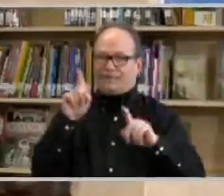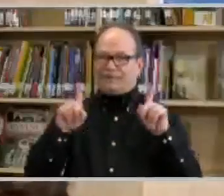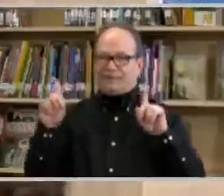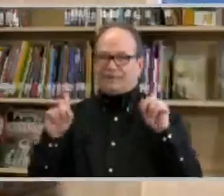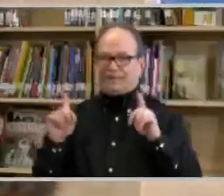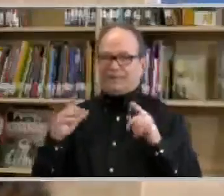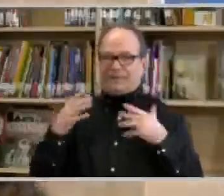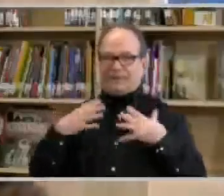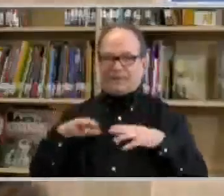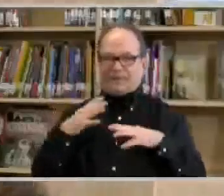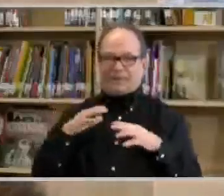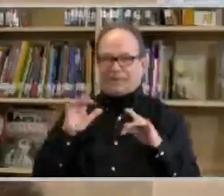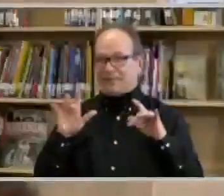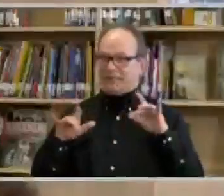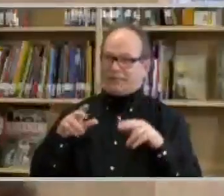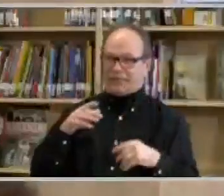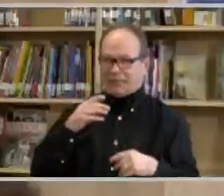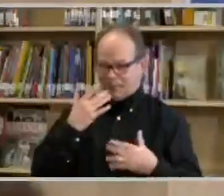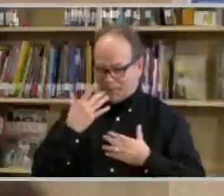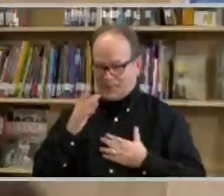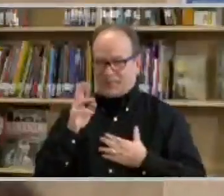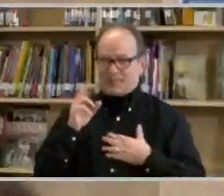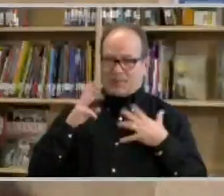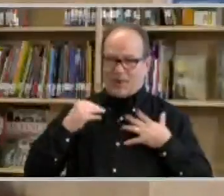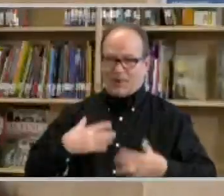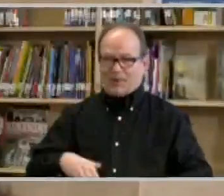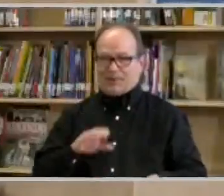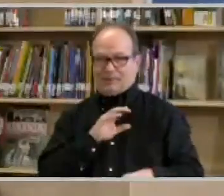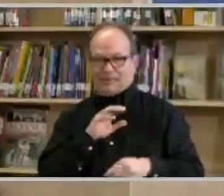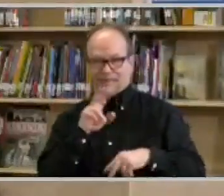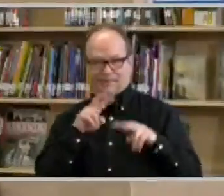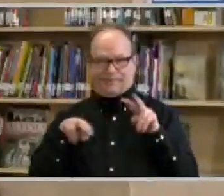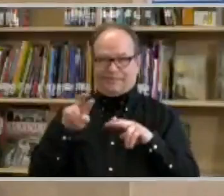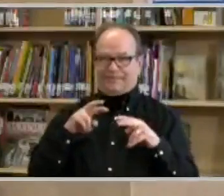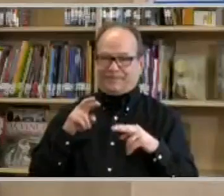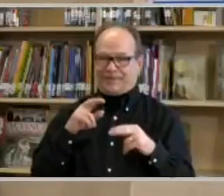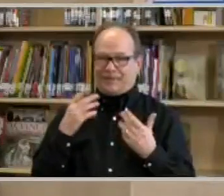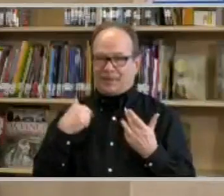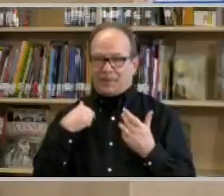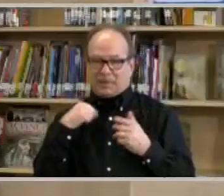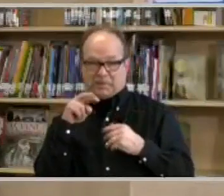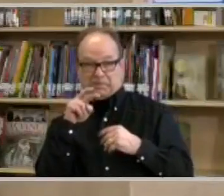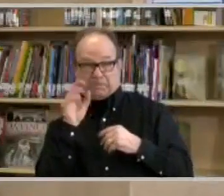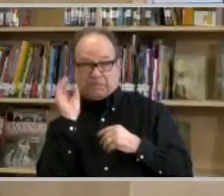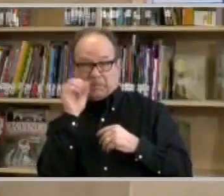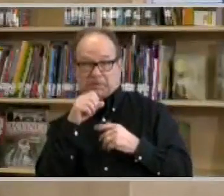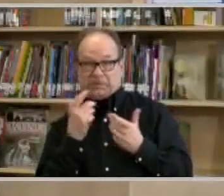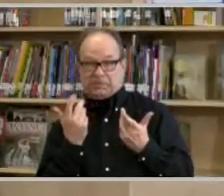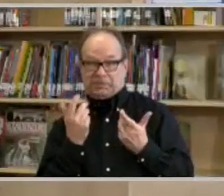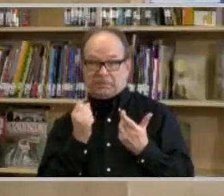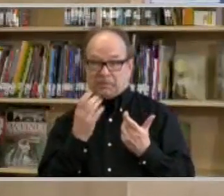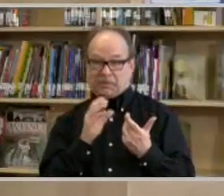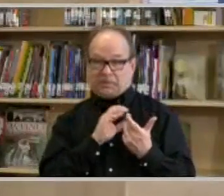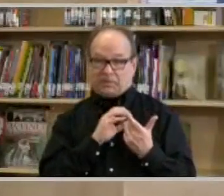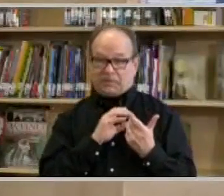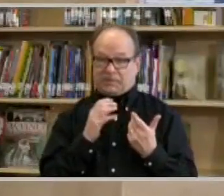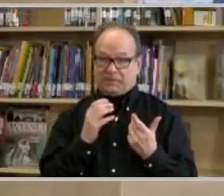ON THE FORCE. I GUESS THEY'RE DRESSED IN THE